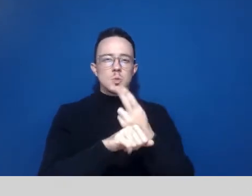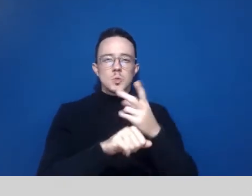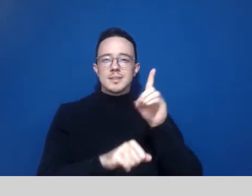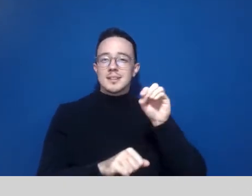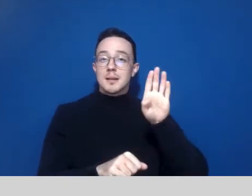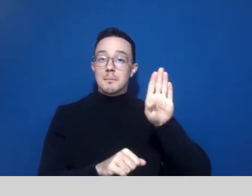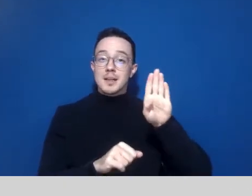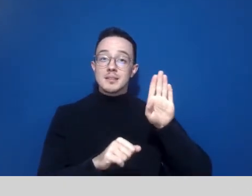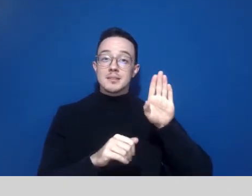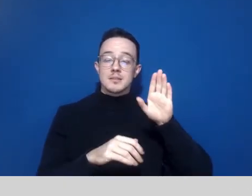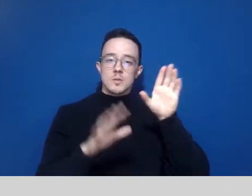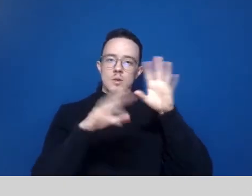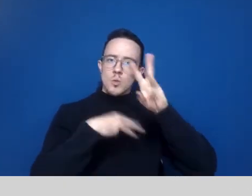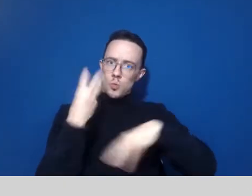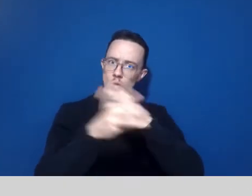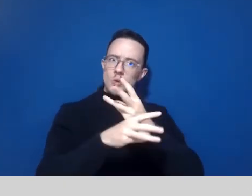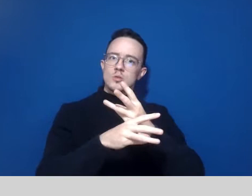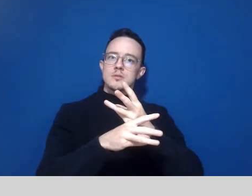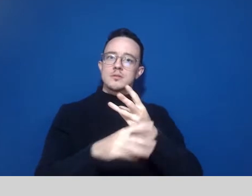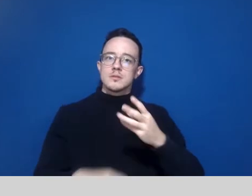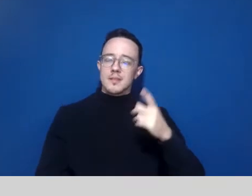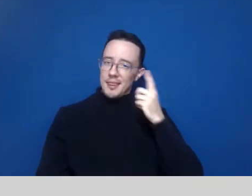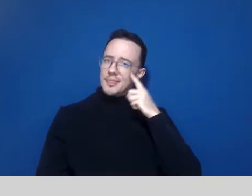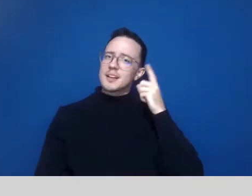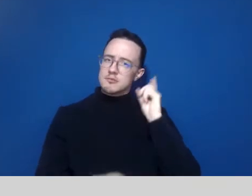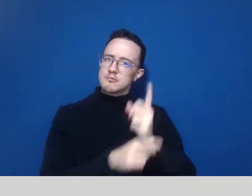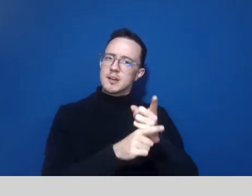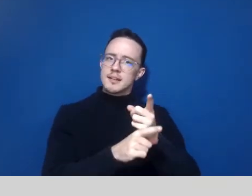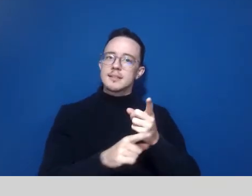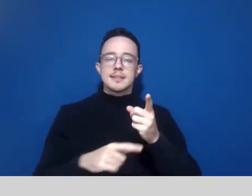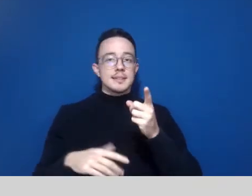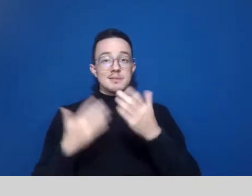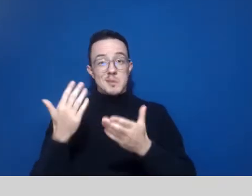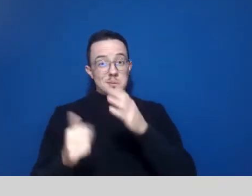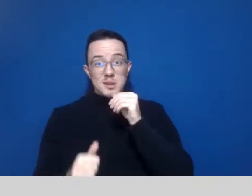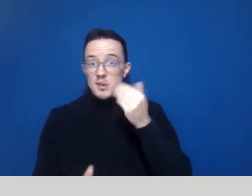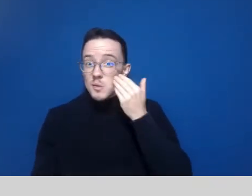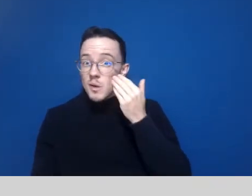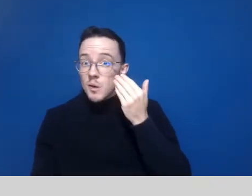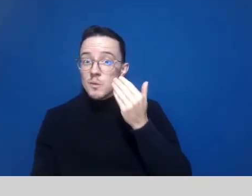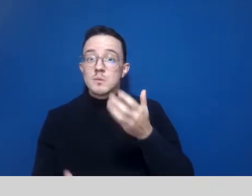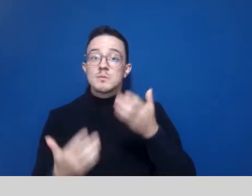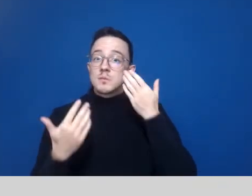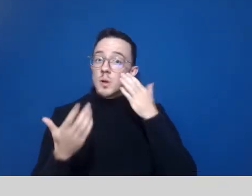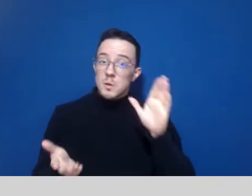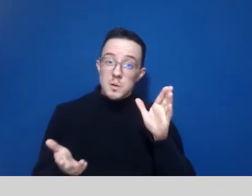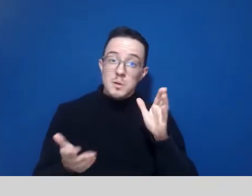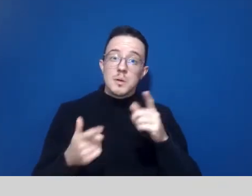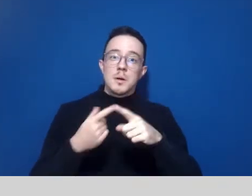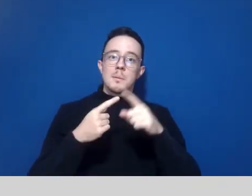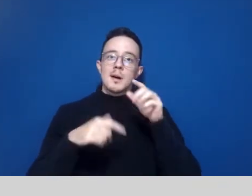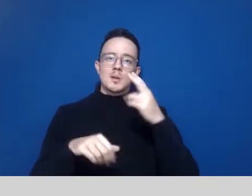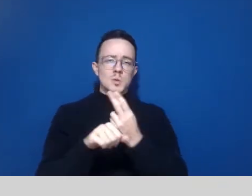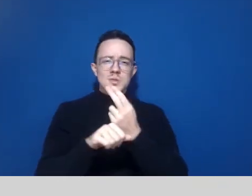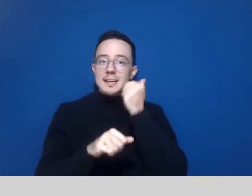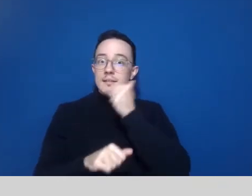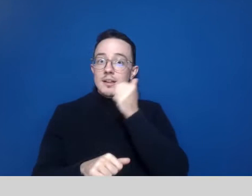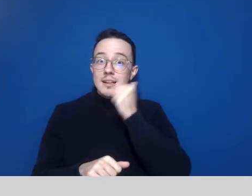You may not have realised it, but you're using SQLite every single day. It's in phones. It's in laptops. It's in embedded devices. I have an Apple Watch,